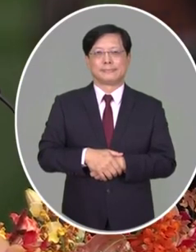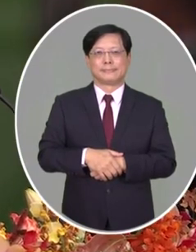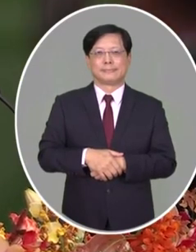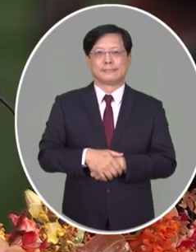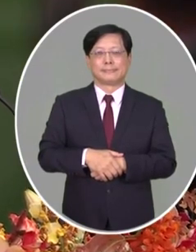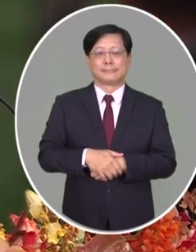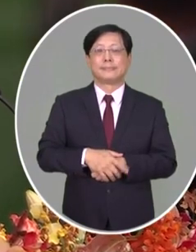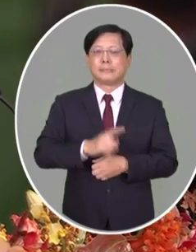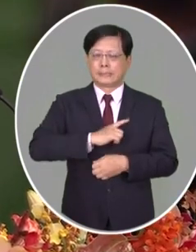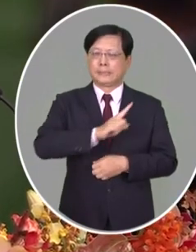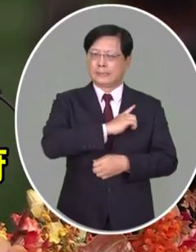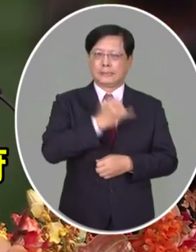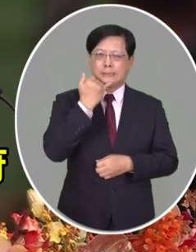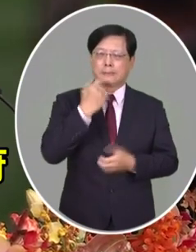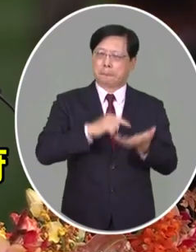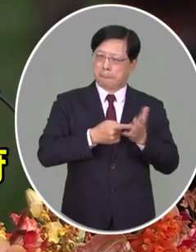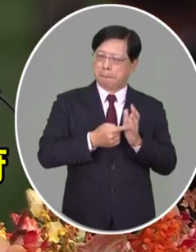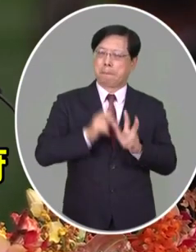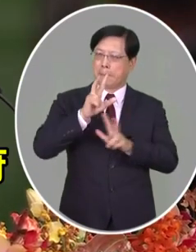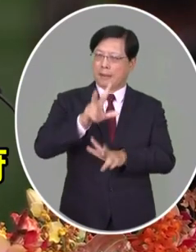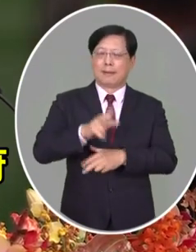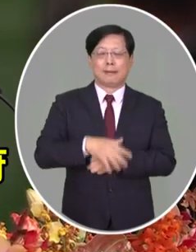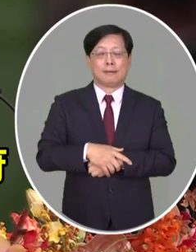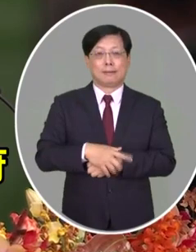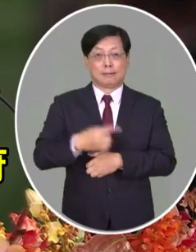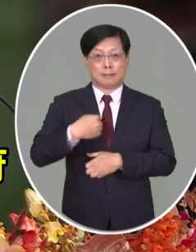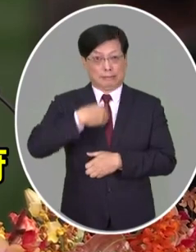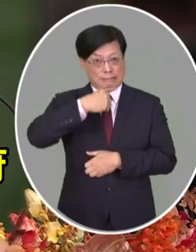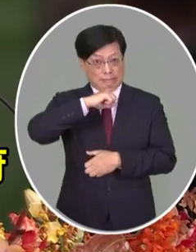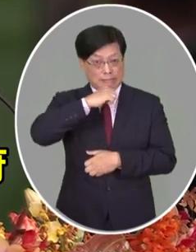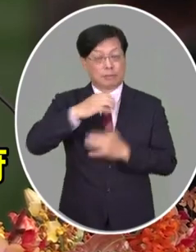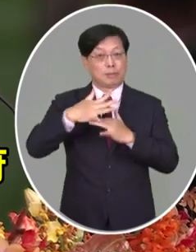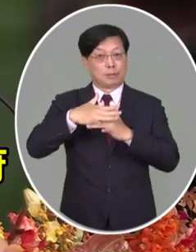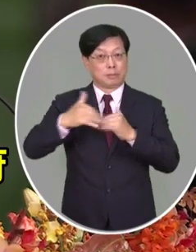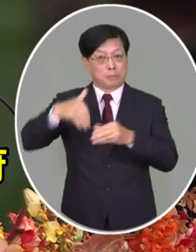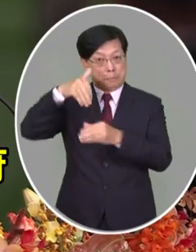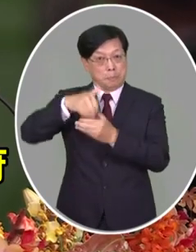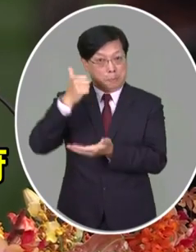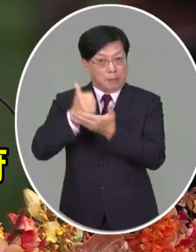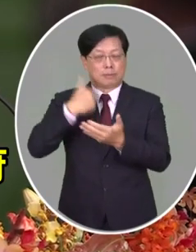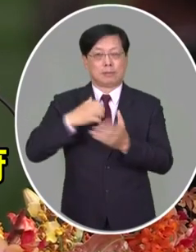show sincerity, and Taiwan's democratically elected and legitimate government